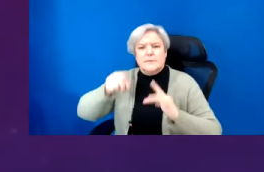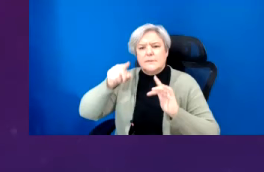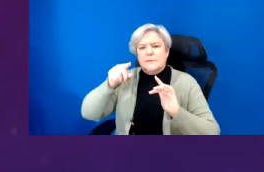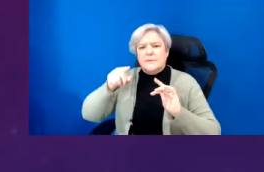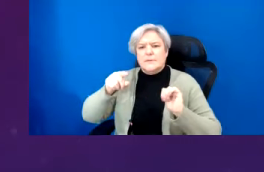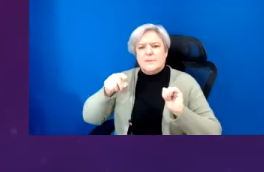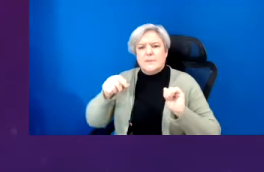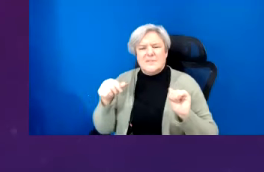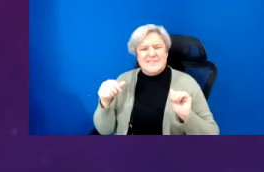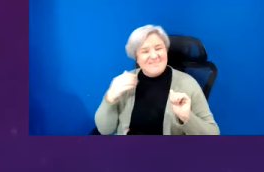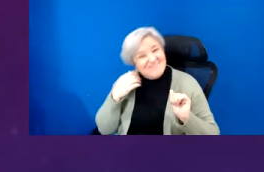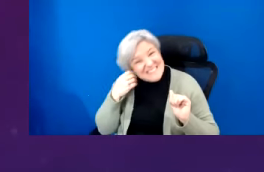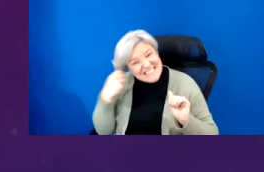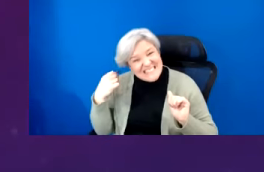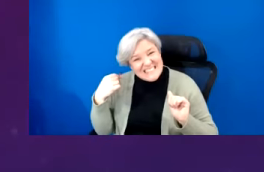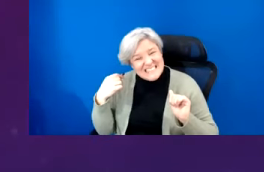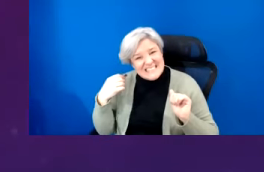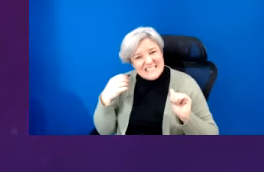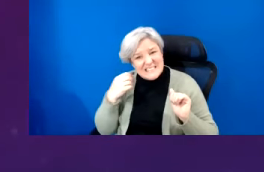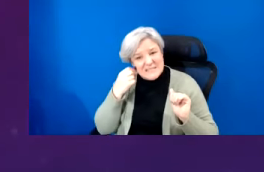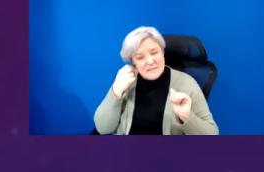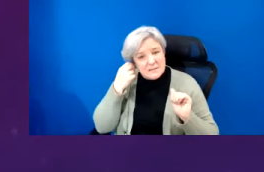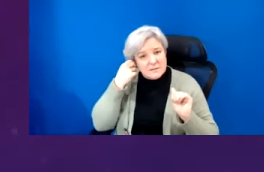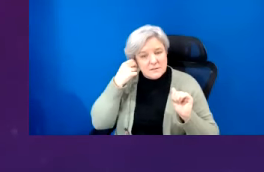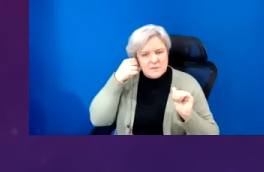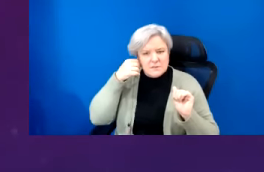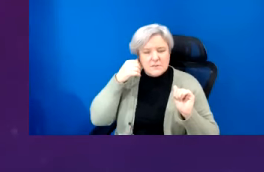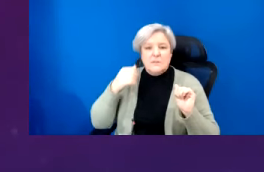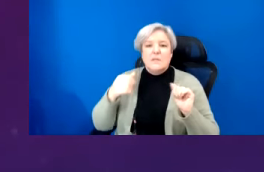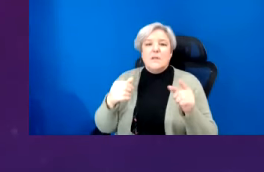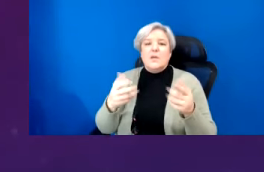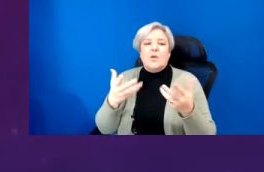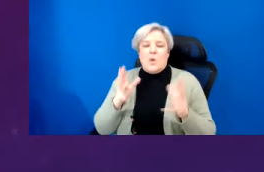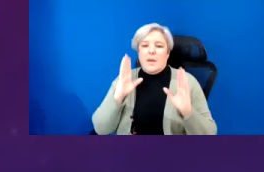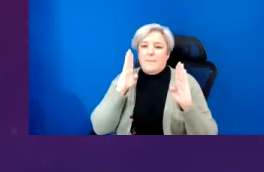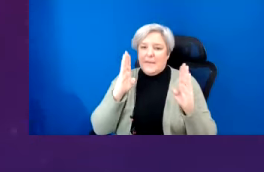it's canvas. You will want to pay attention to the instructions